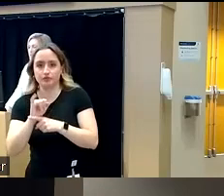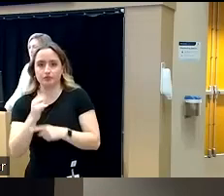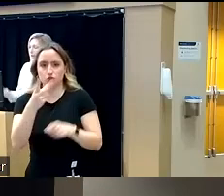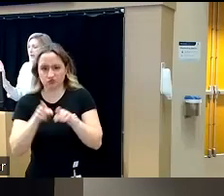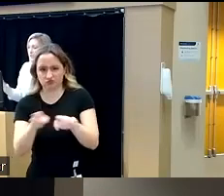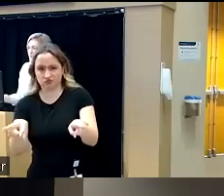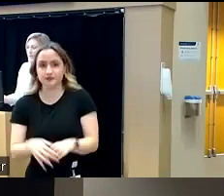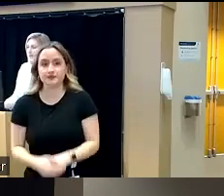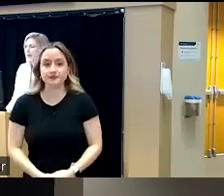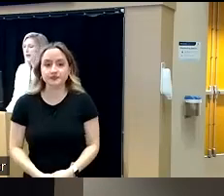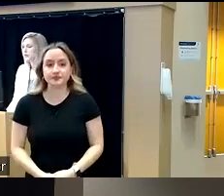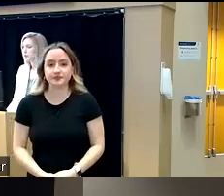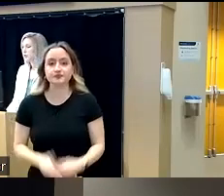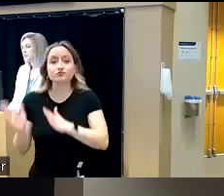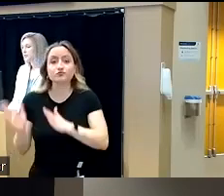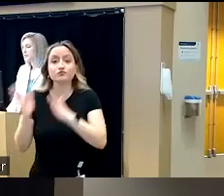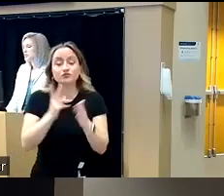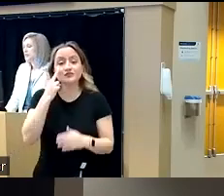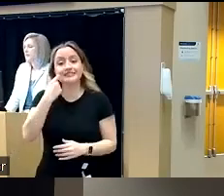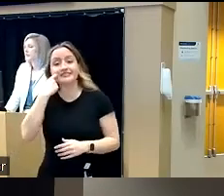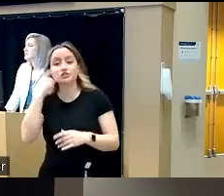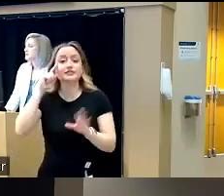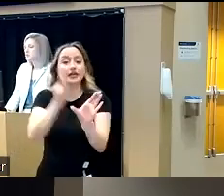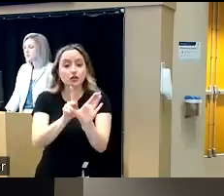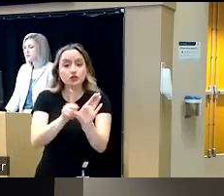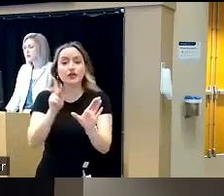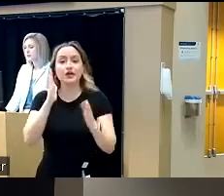addiction Psychiatry side of the house we will be teaching the advanced substance use course